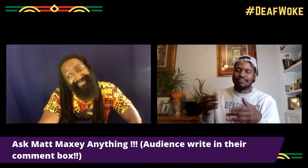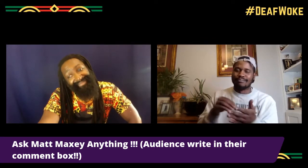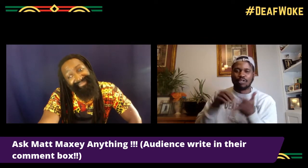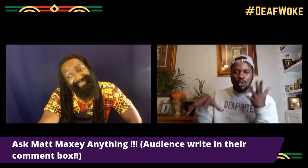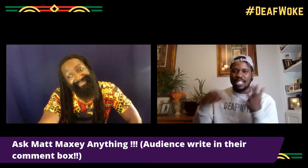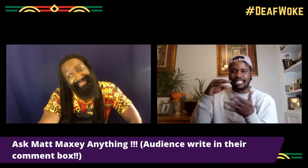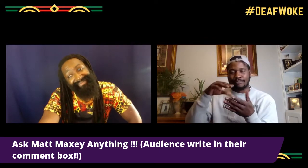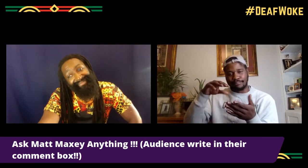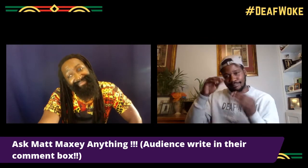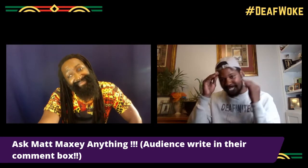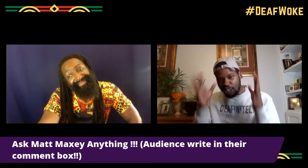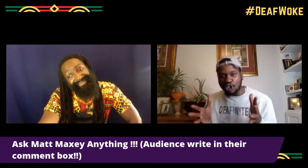Yeah, so definitely.